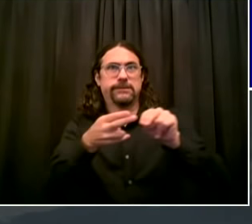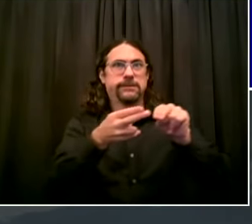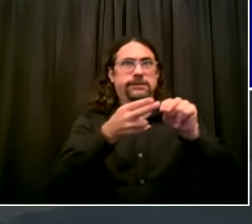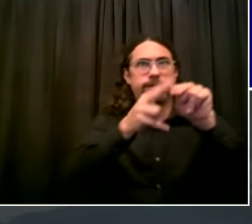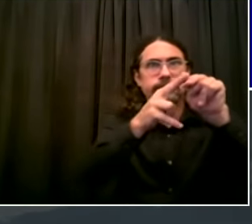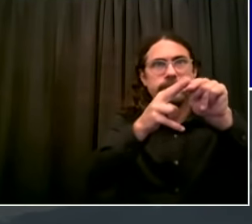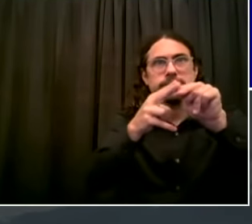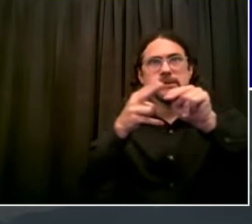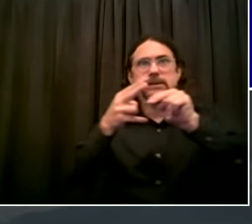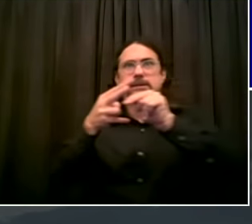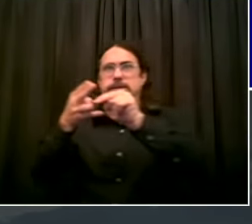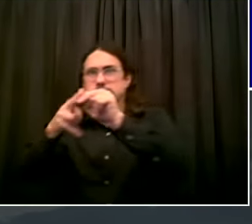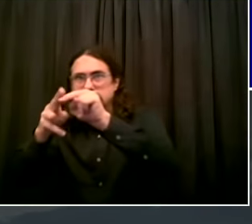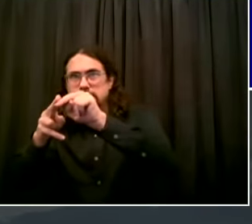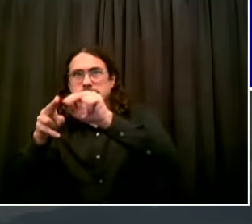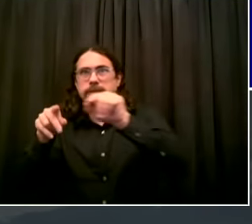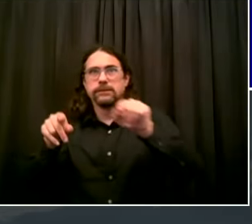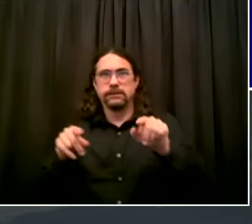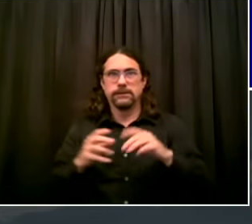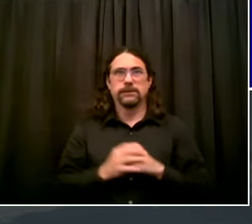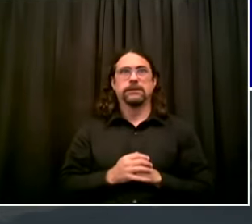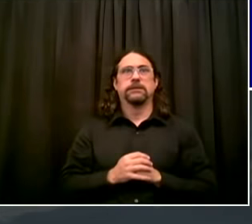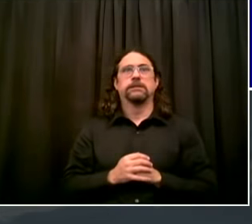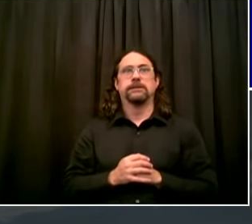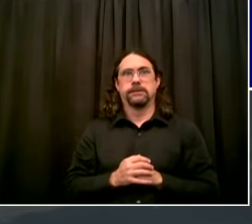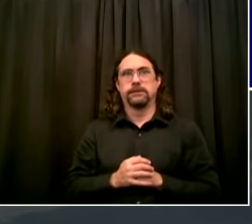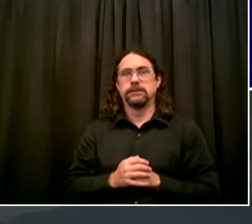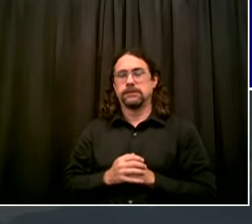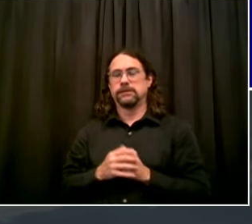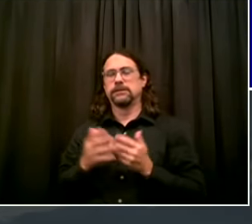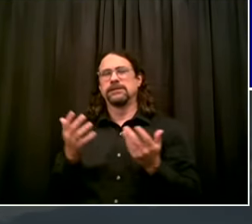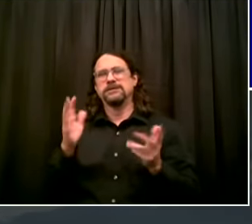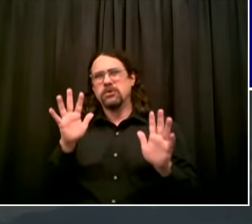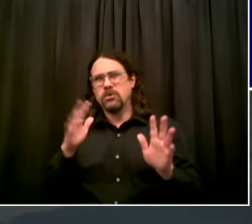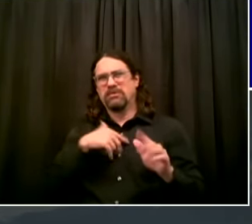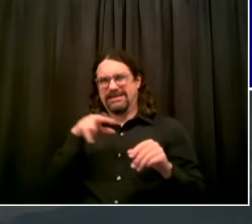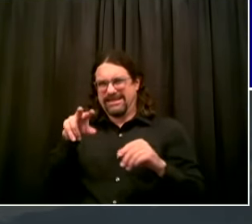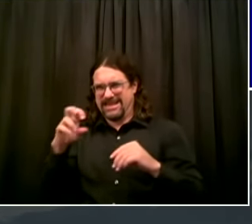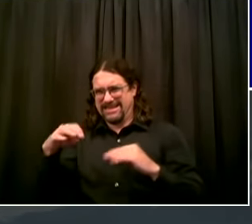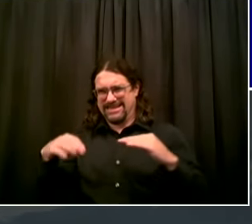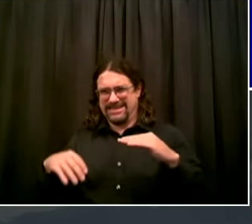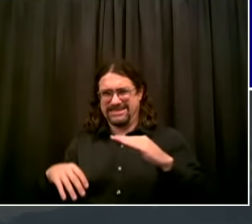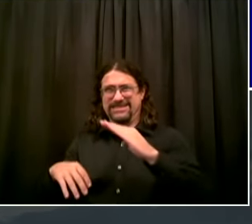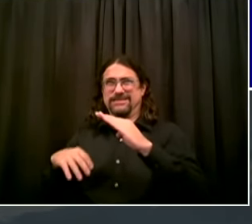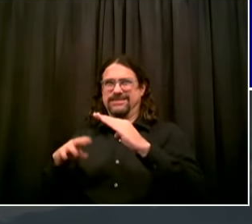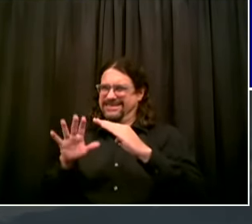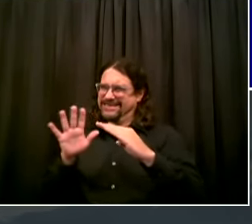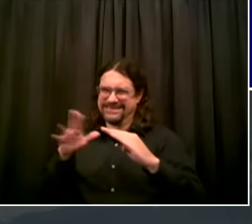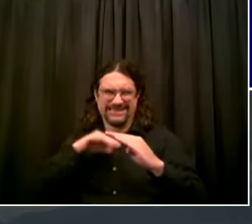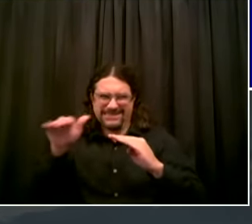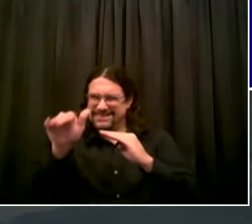REPORTED CASES OF A SEVEN DAY AVERAGE, THRESHOLD 550. TODAY 338. PERCENT OF